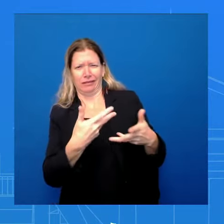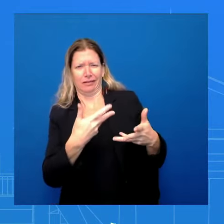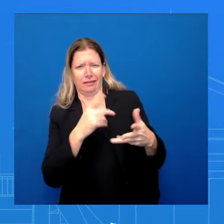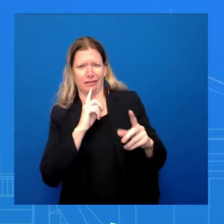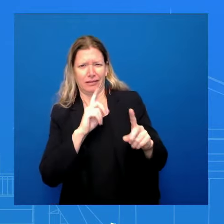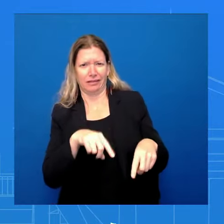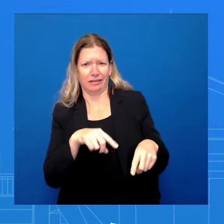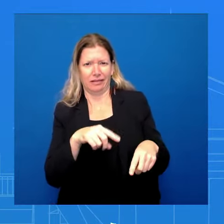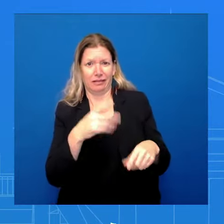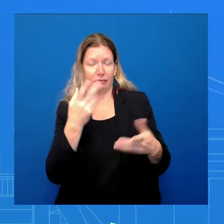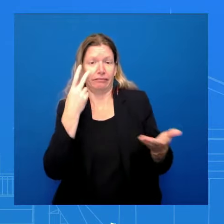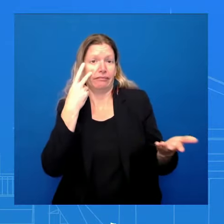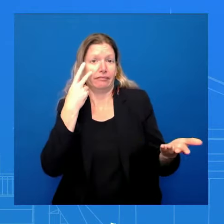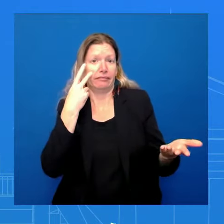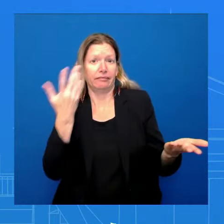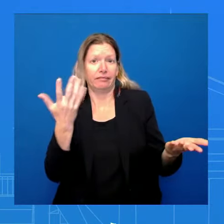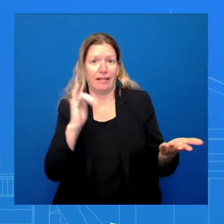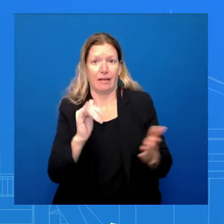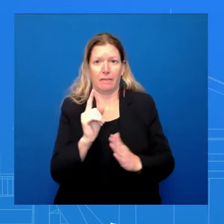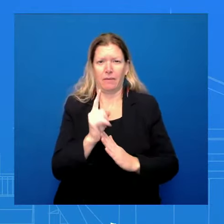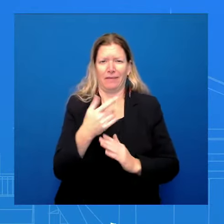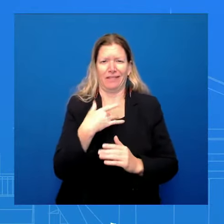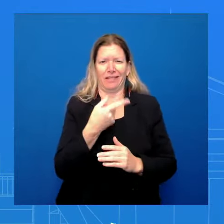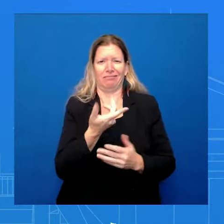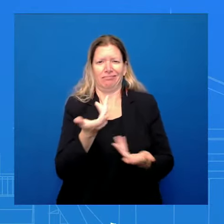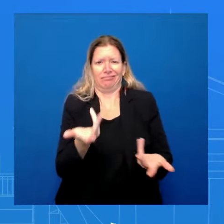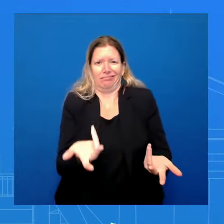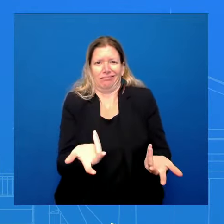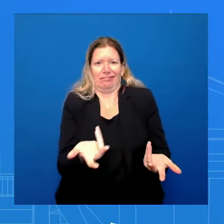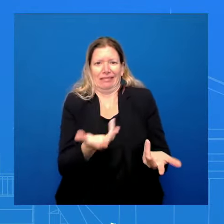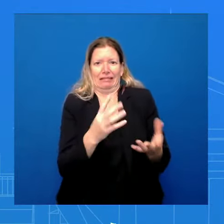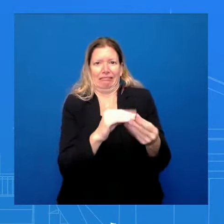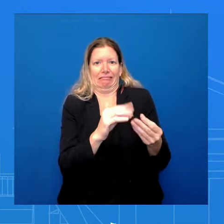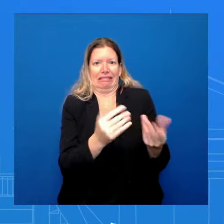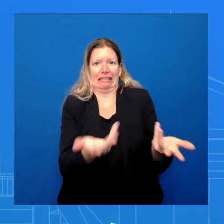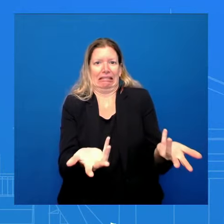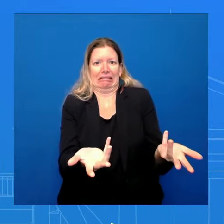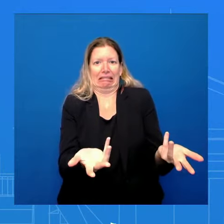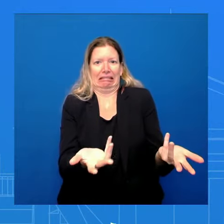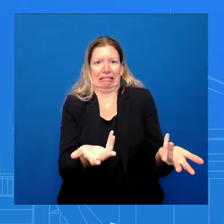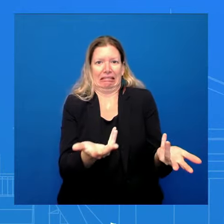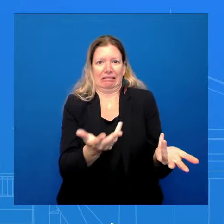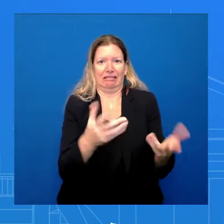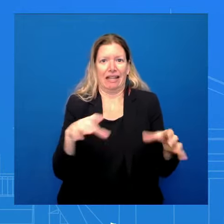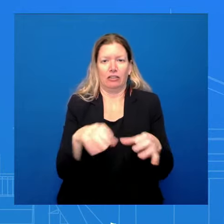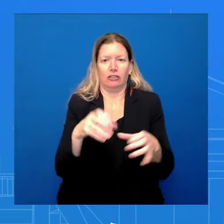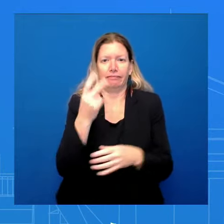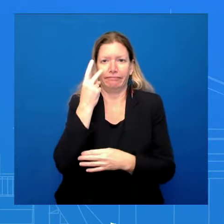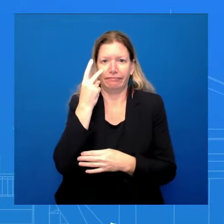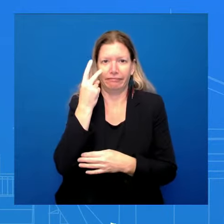but we'll see what it translates into in terms of actions. With respect to the U.N. Security Council, there are a number of U.N. Security Council